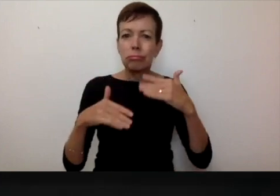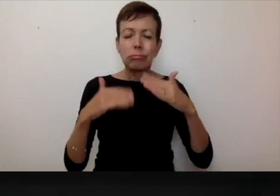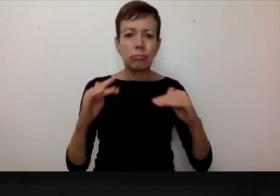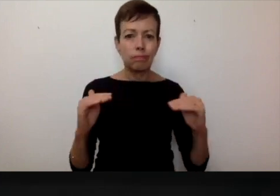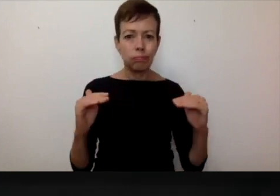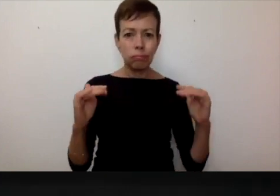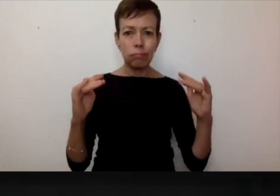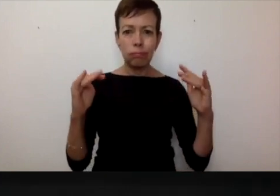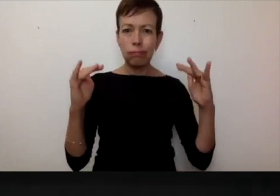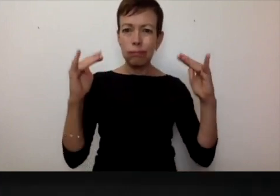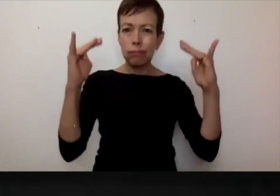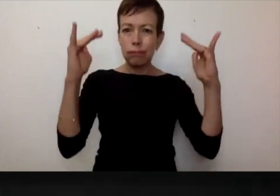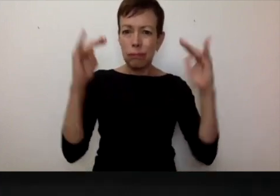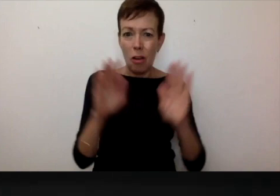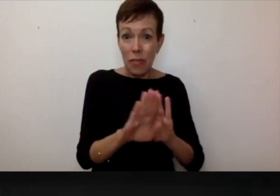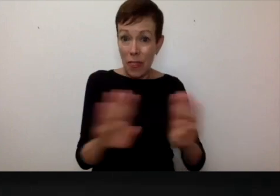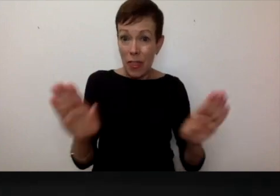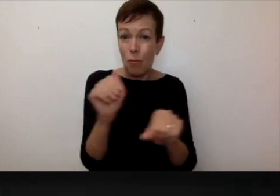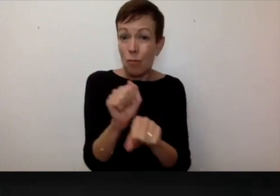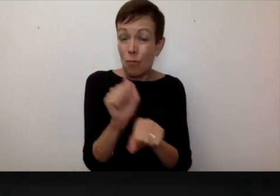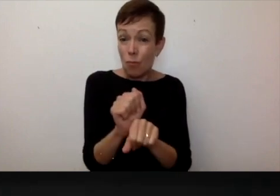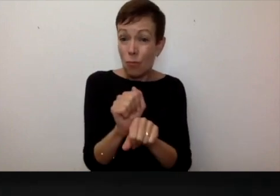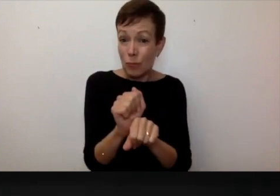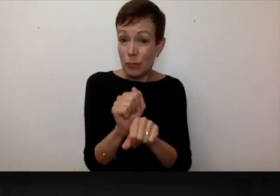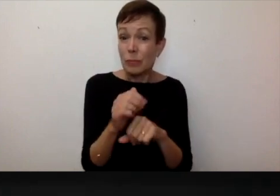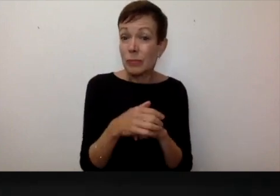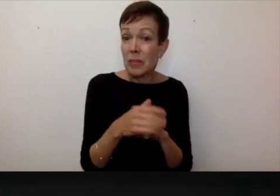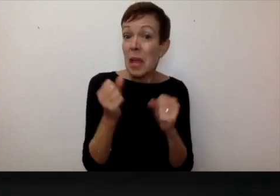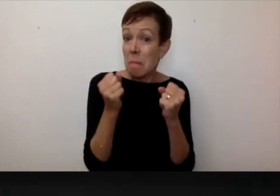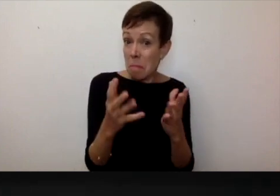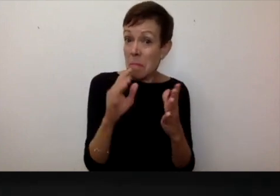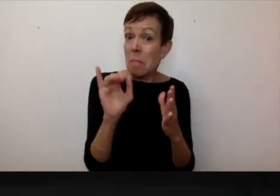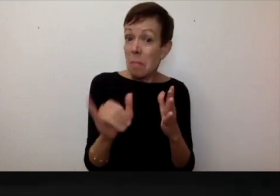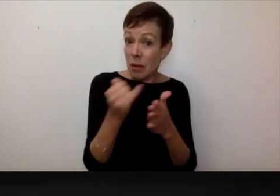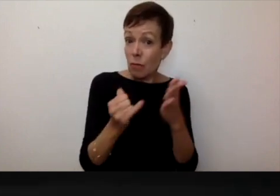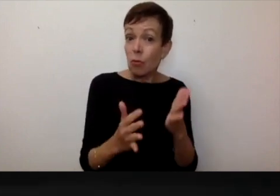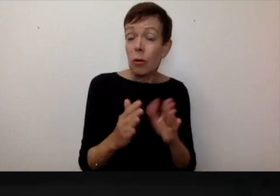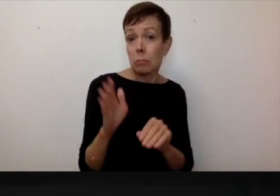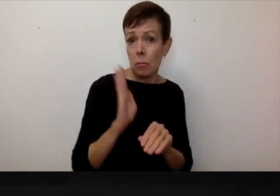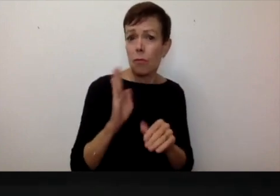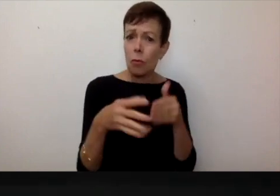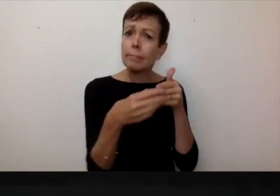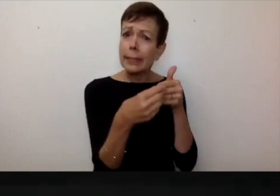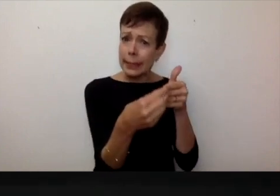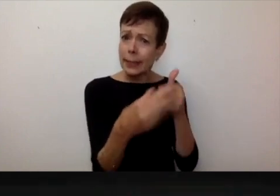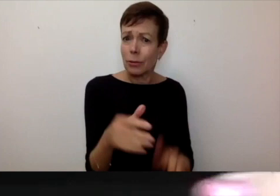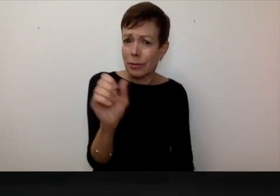were leaders in their community before but even for those who were at the early or heading into mid-career we saw just that